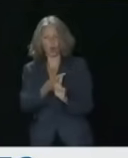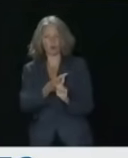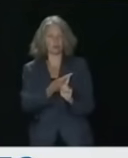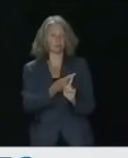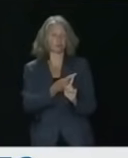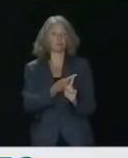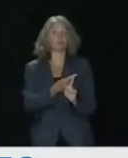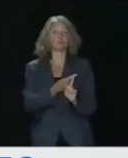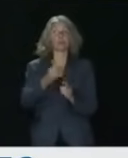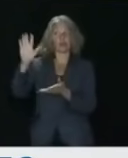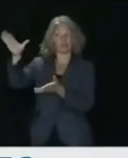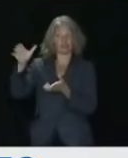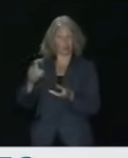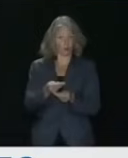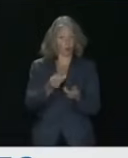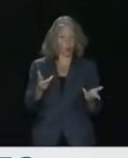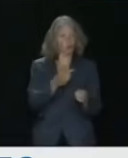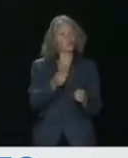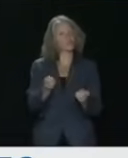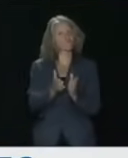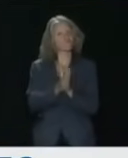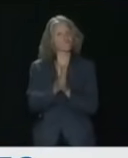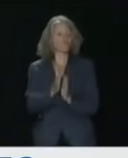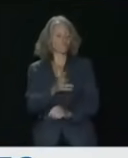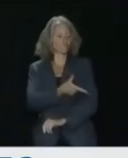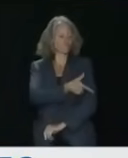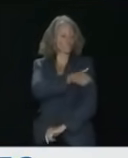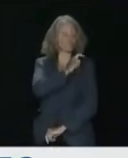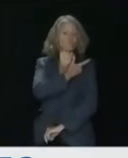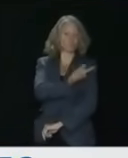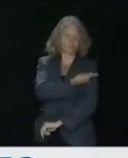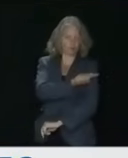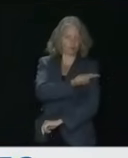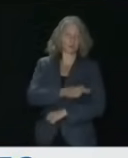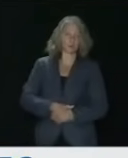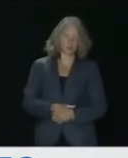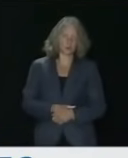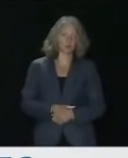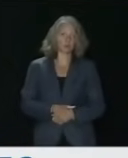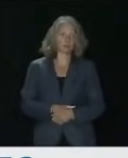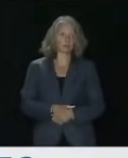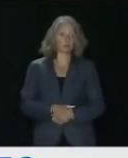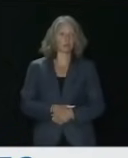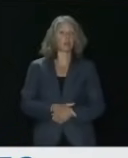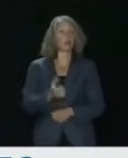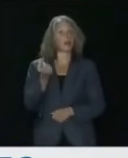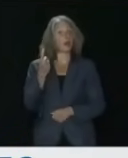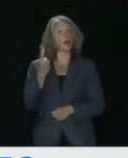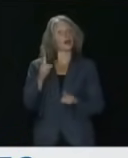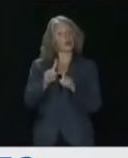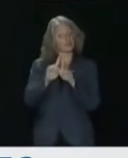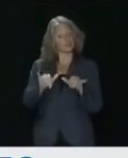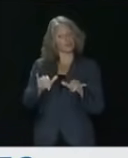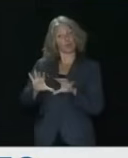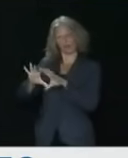INCREASING IN LEAPS AND BOUNDS AS SUPPLIES HAVE INCREASED AND